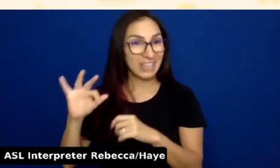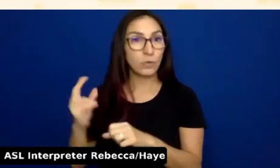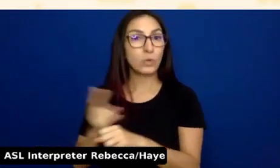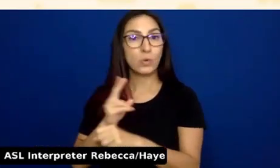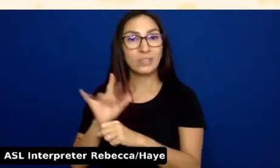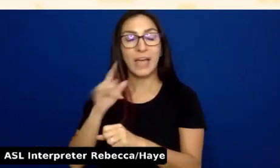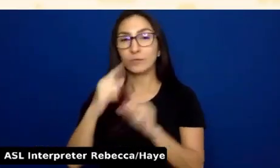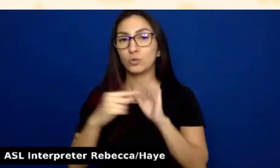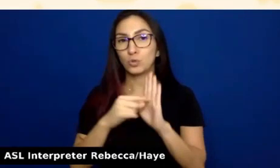So here we have Read More.